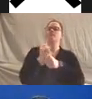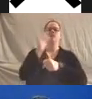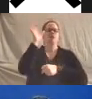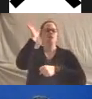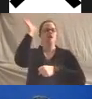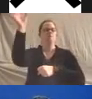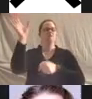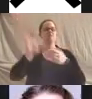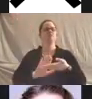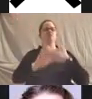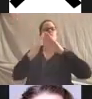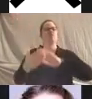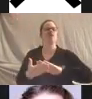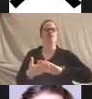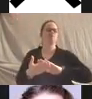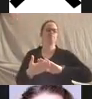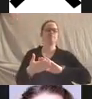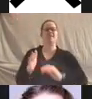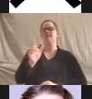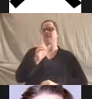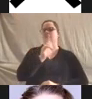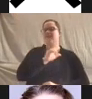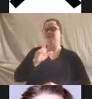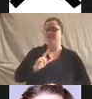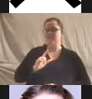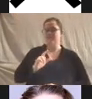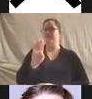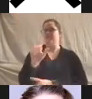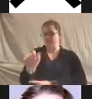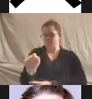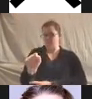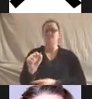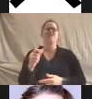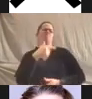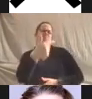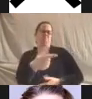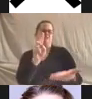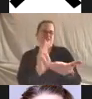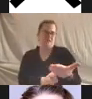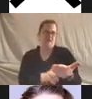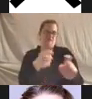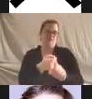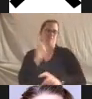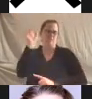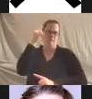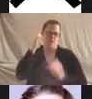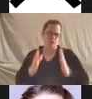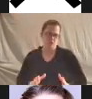and then getting those bills passed. And then signed by the governor. So, I hope that helps.